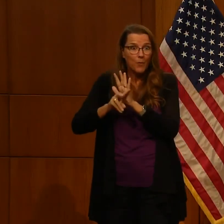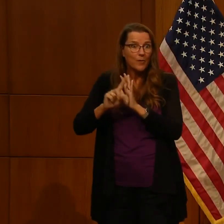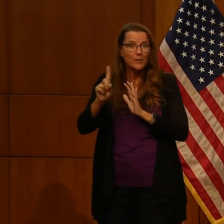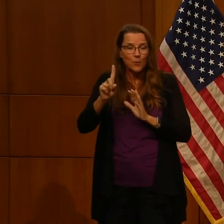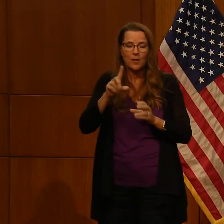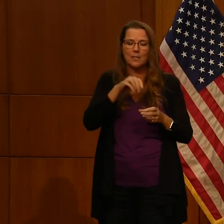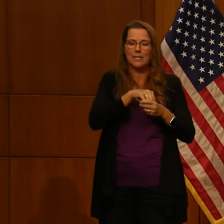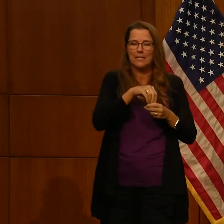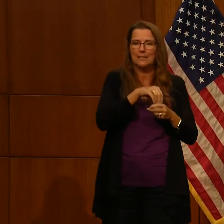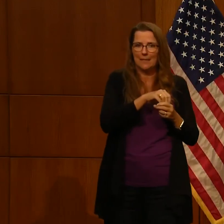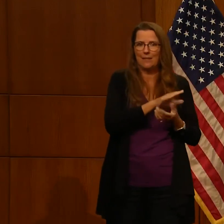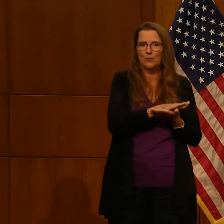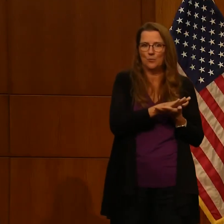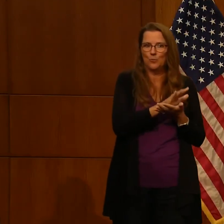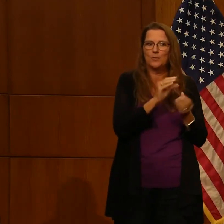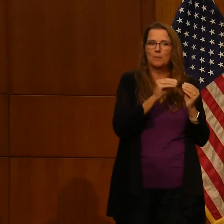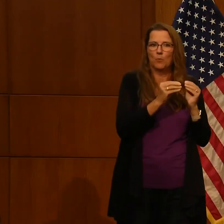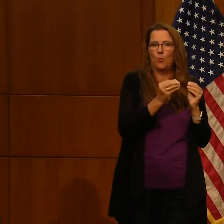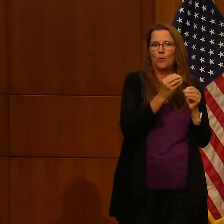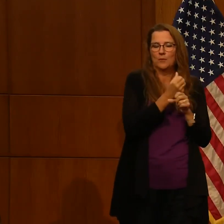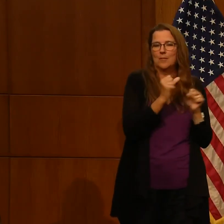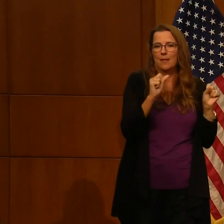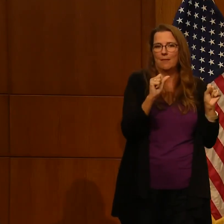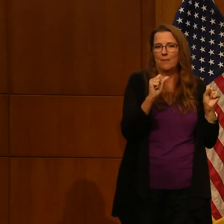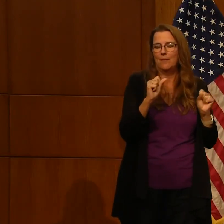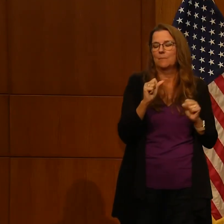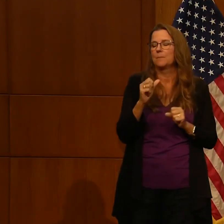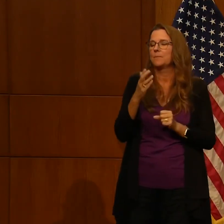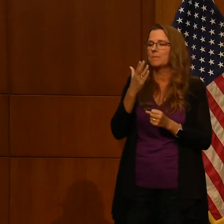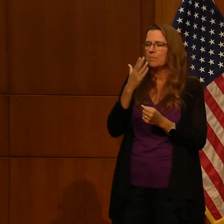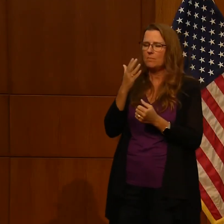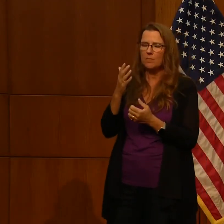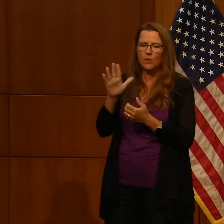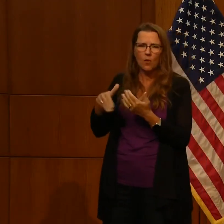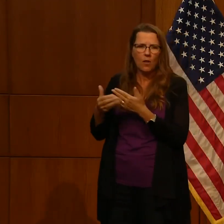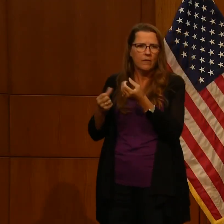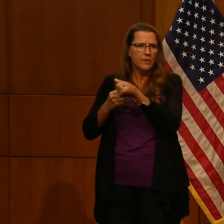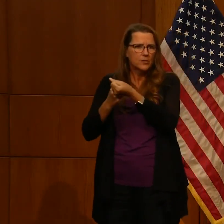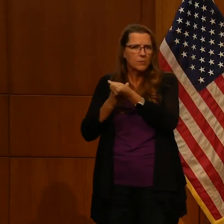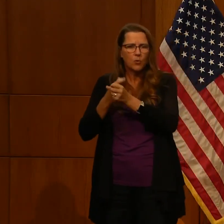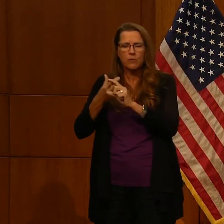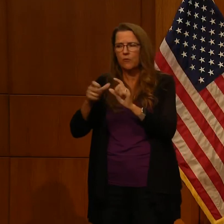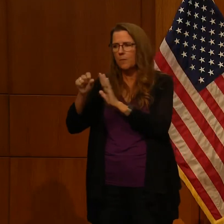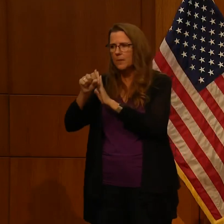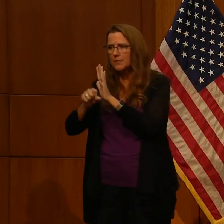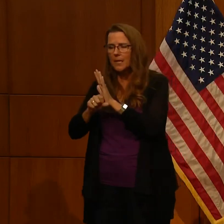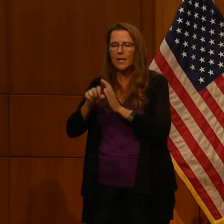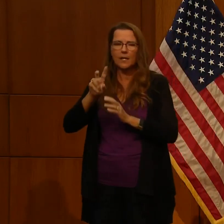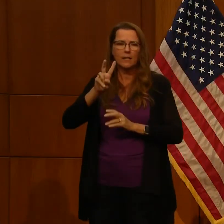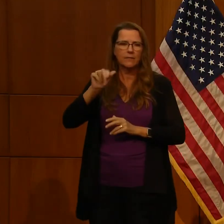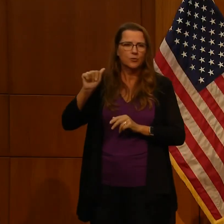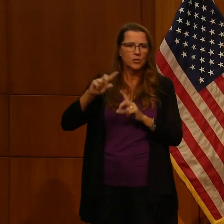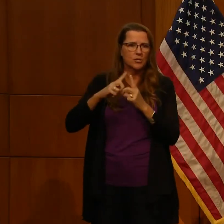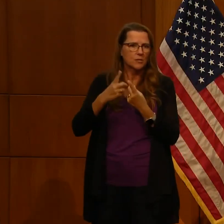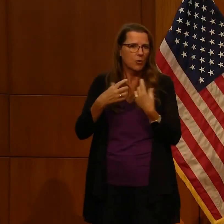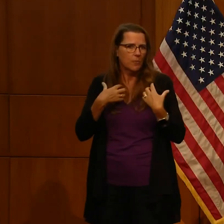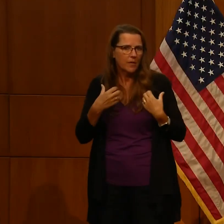COMMONWEALTH IS INSIDE SCHOOL. AND SO WE ARE INCREDIBLY GRATEFUL FOR ALL THE SUPPORT WE